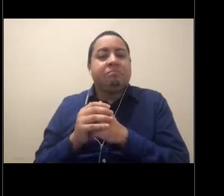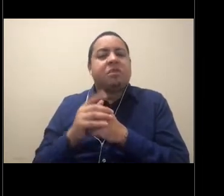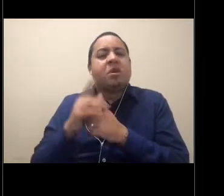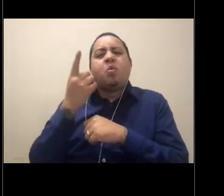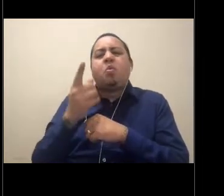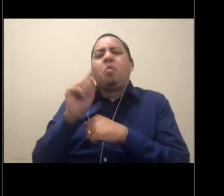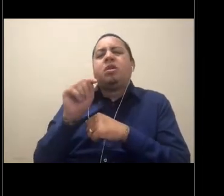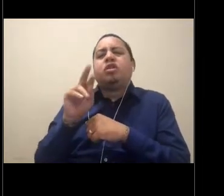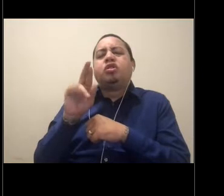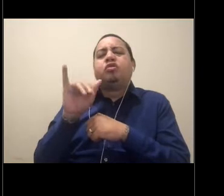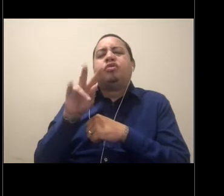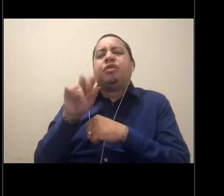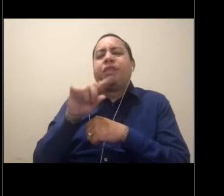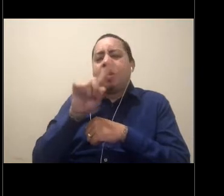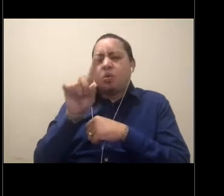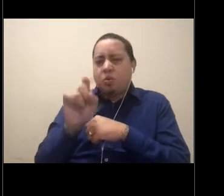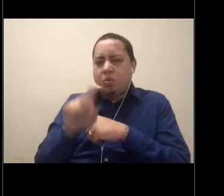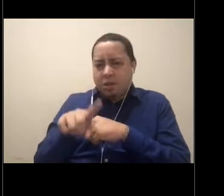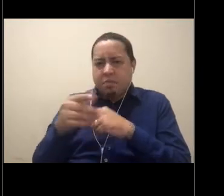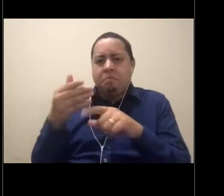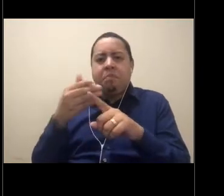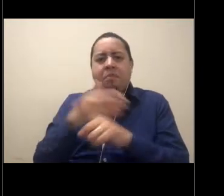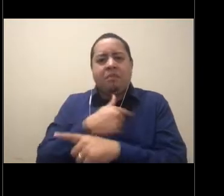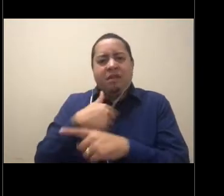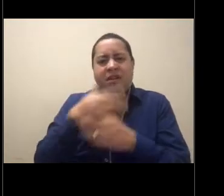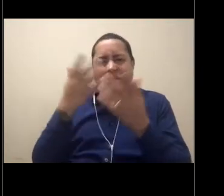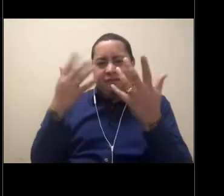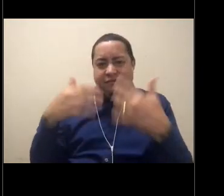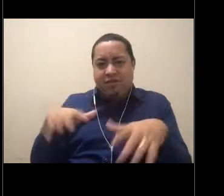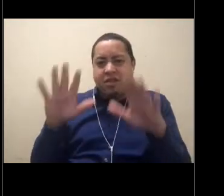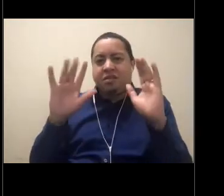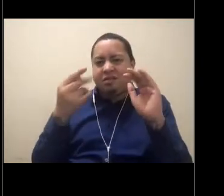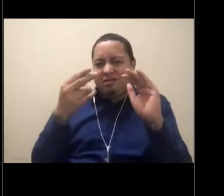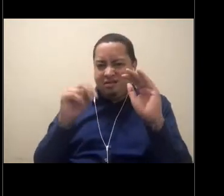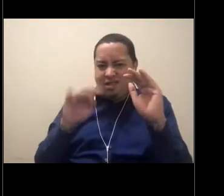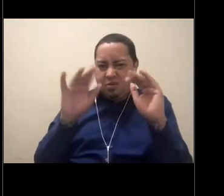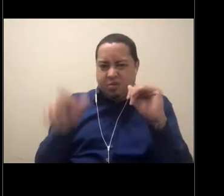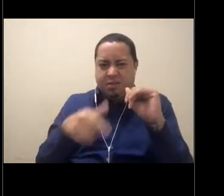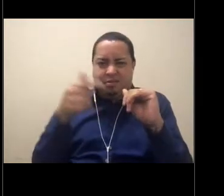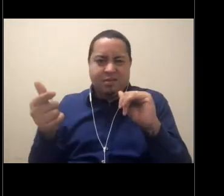before I depart and pass off to the next a virtual tour guide.